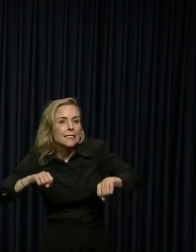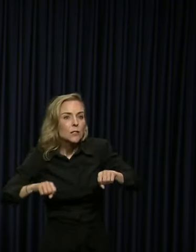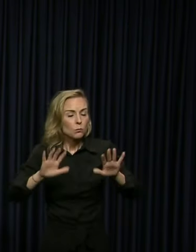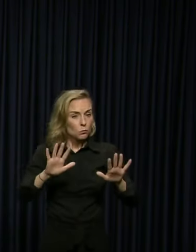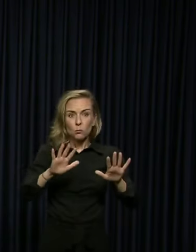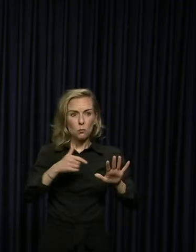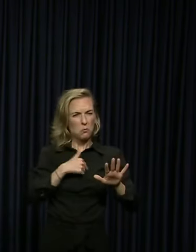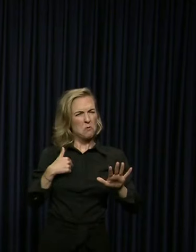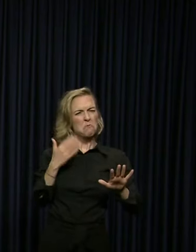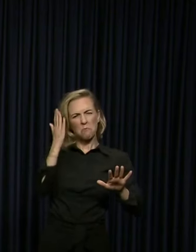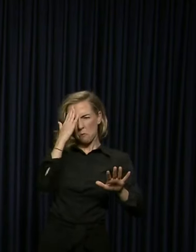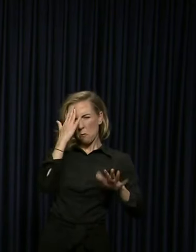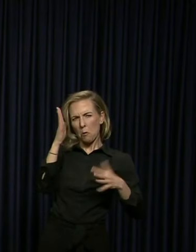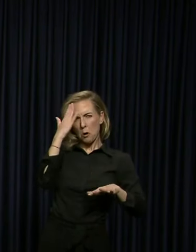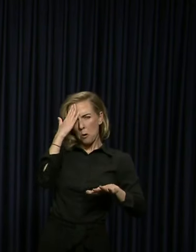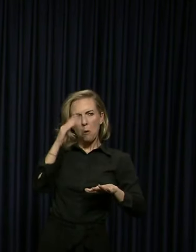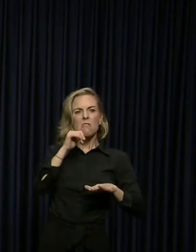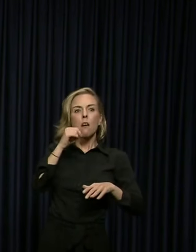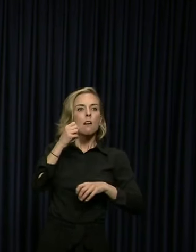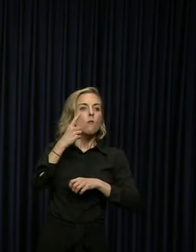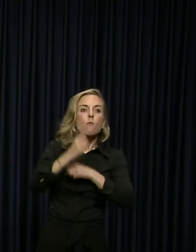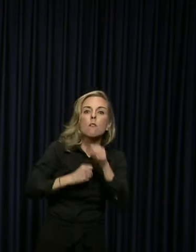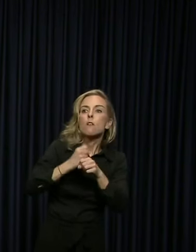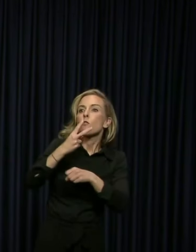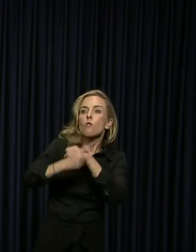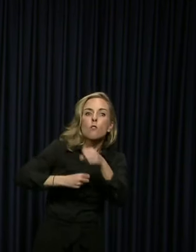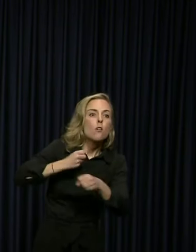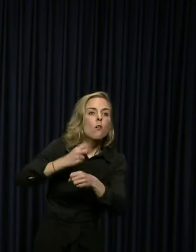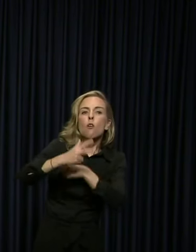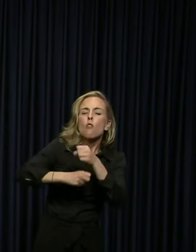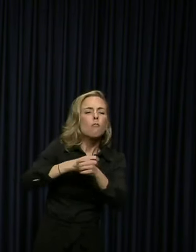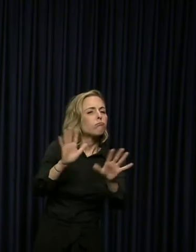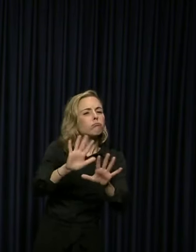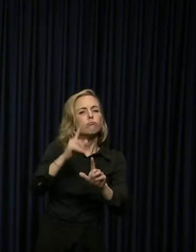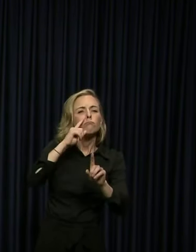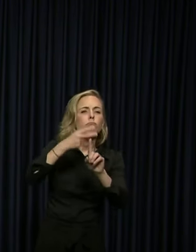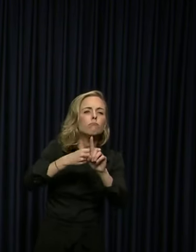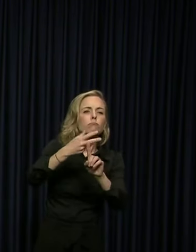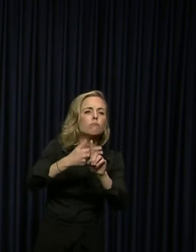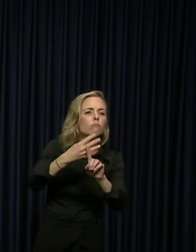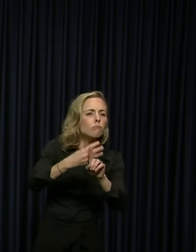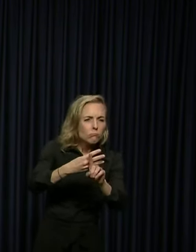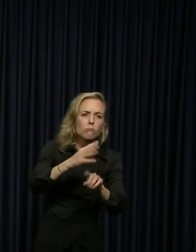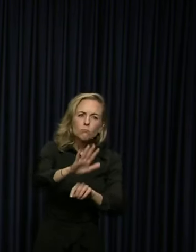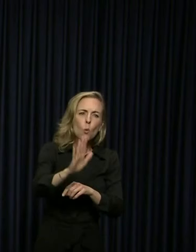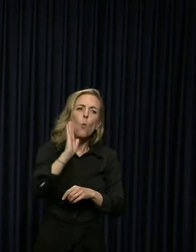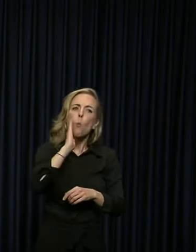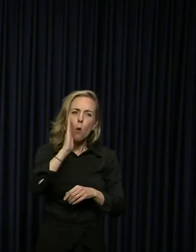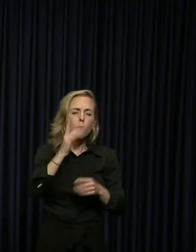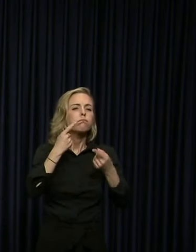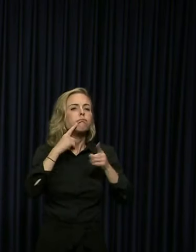YOU ABSOLUTELY CANNOT, CANNOT